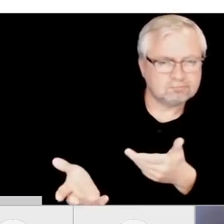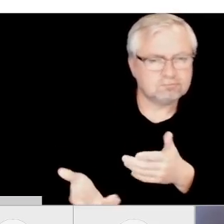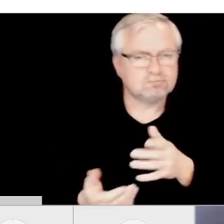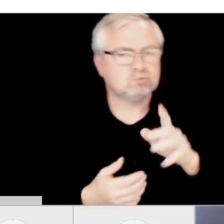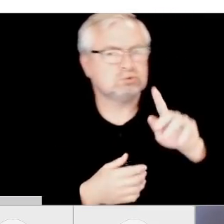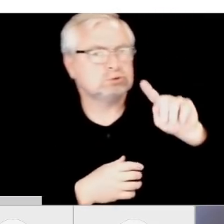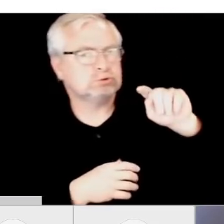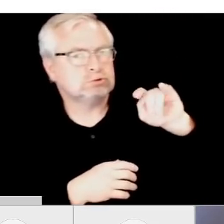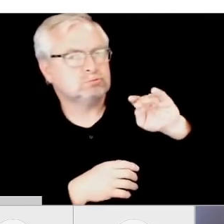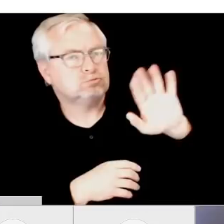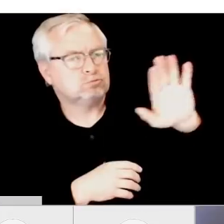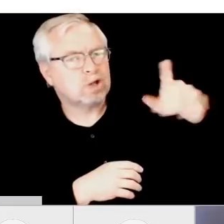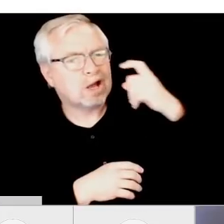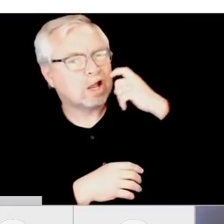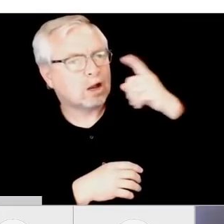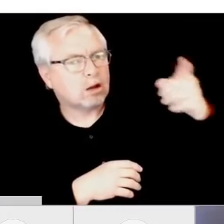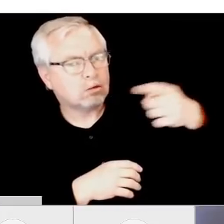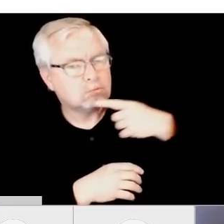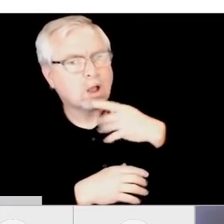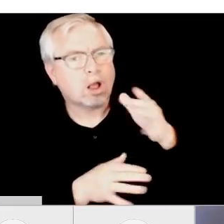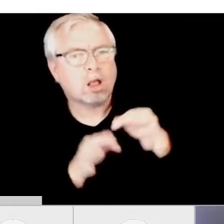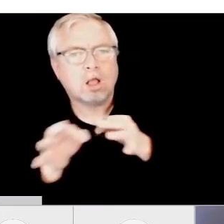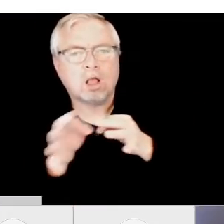Well, like we've discovered some definitions like the deaths only